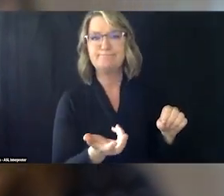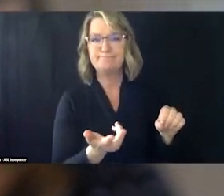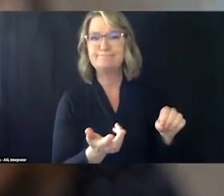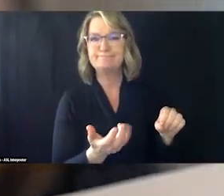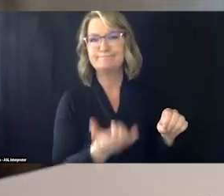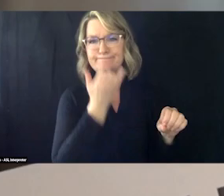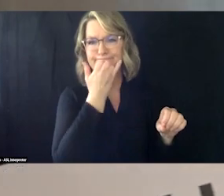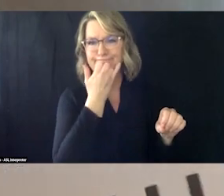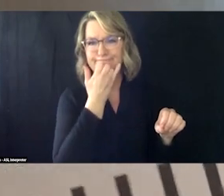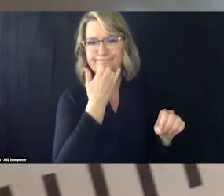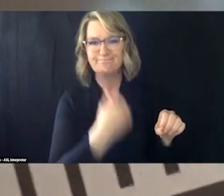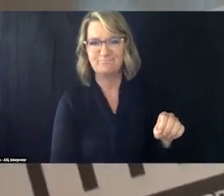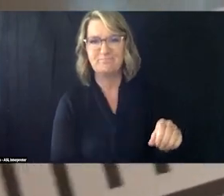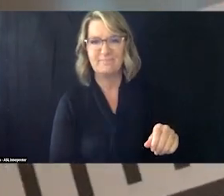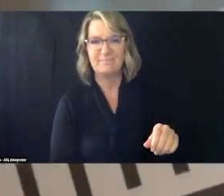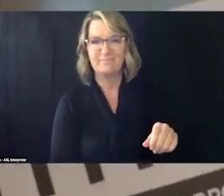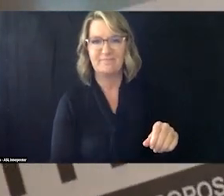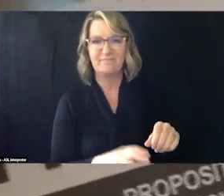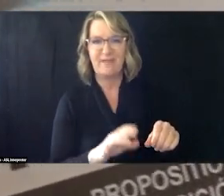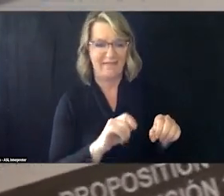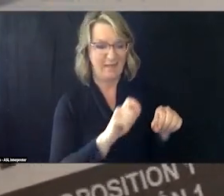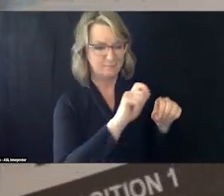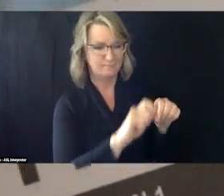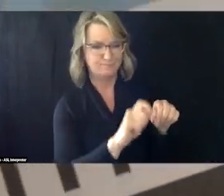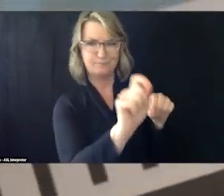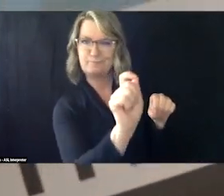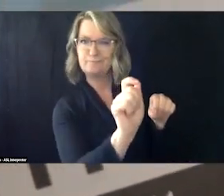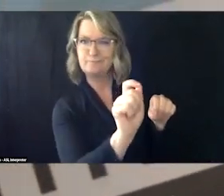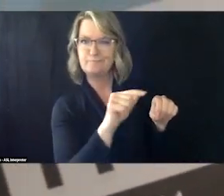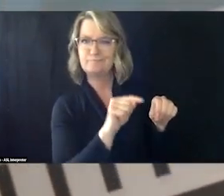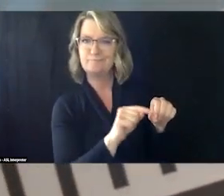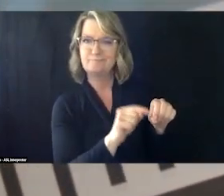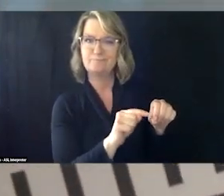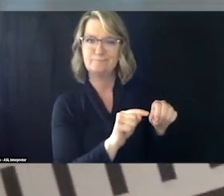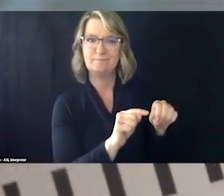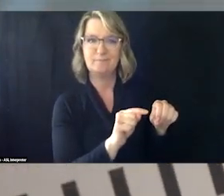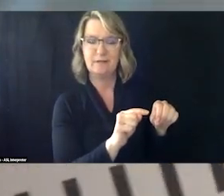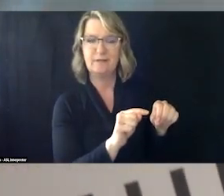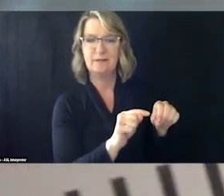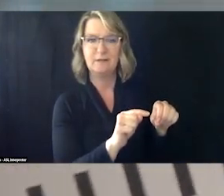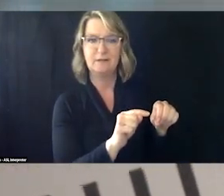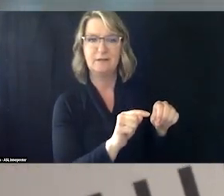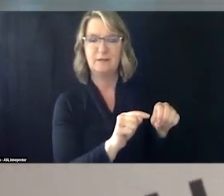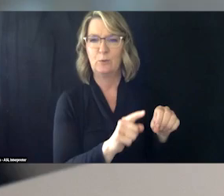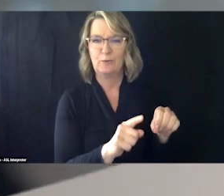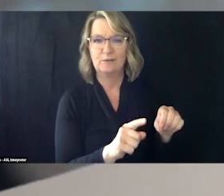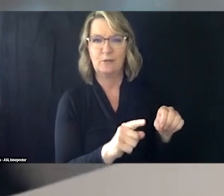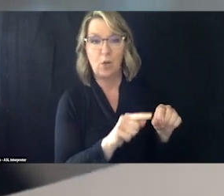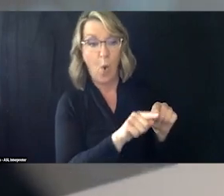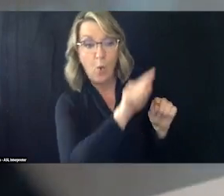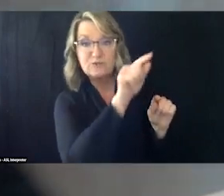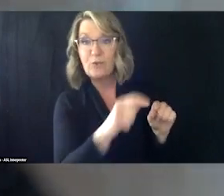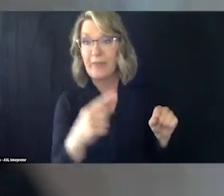voting a ballot they're fill it out and that line of the vote that check mark would then go into one